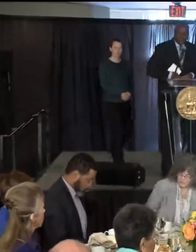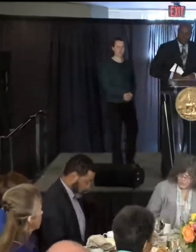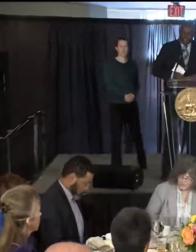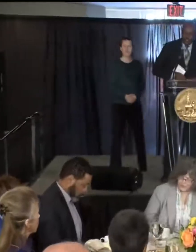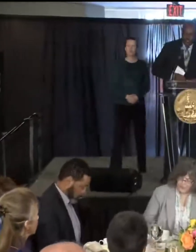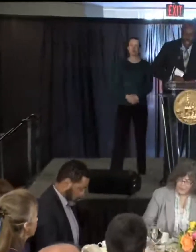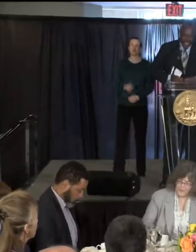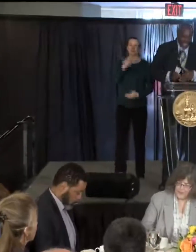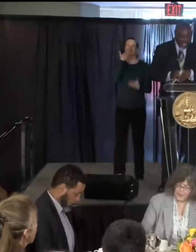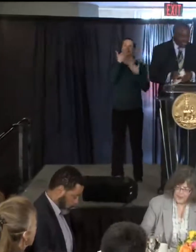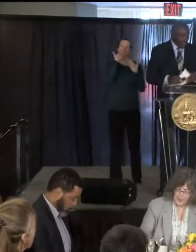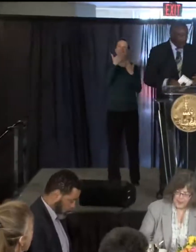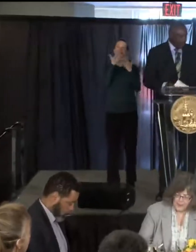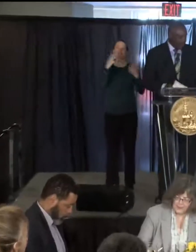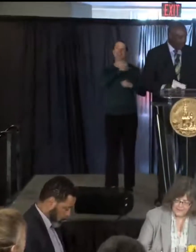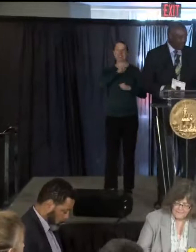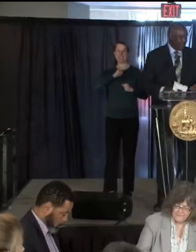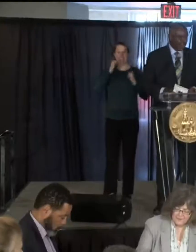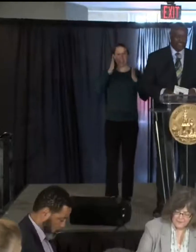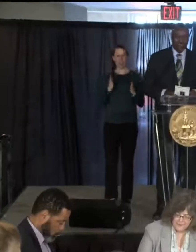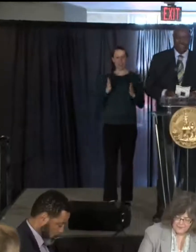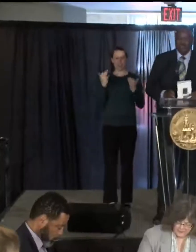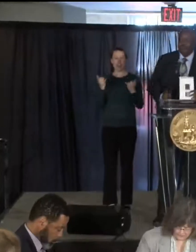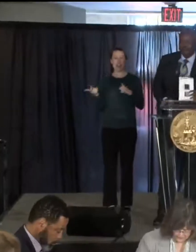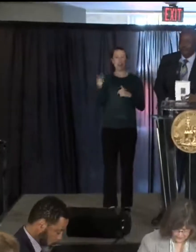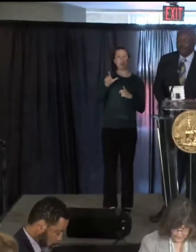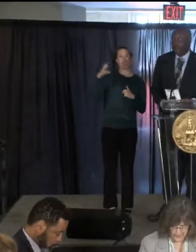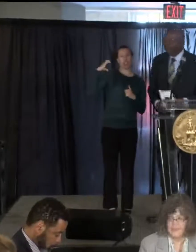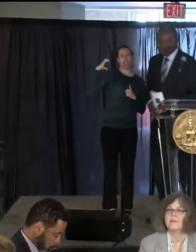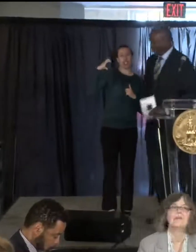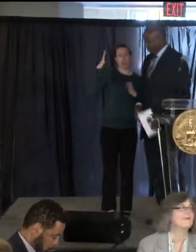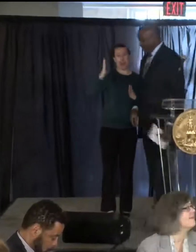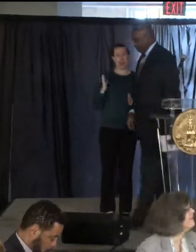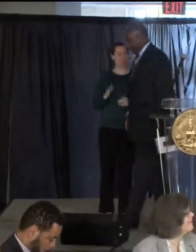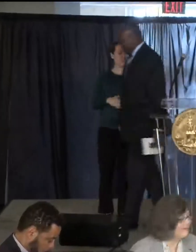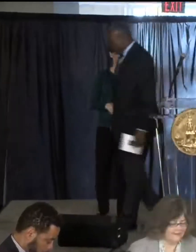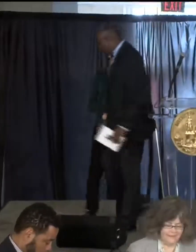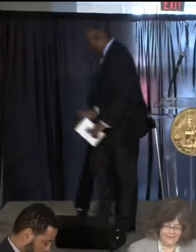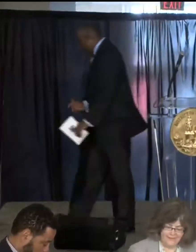THANK YOU, SENATOR, AND NOW WE'RE GOING TO HEAR FROM THE CHAIRMAN.